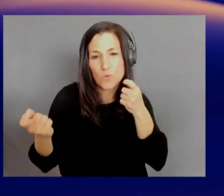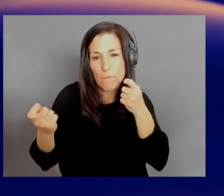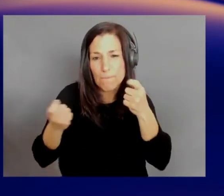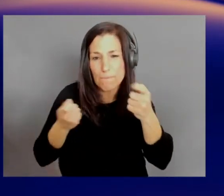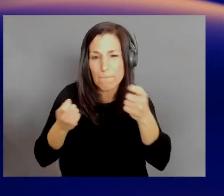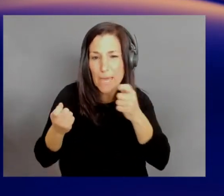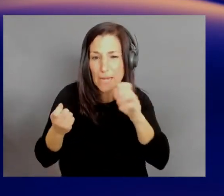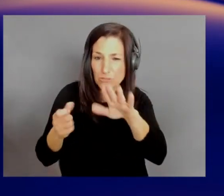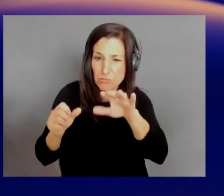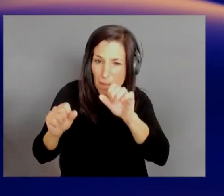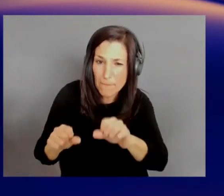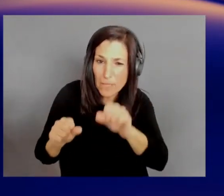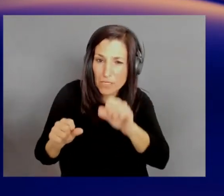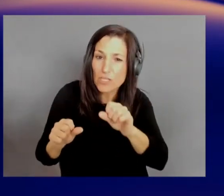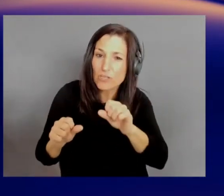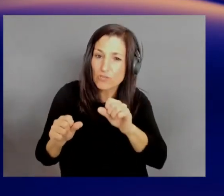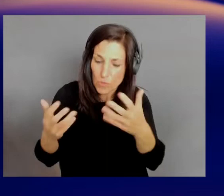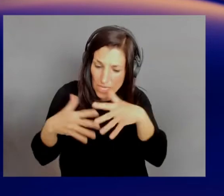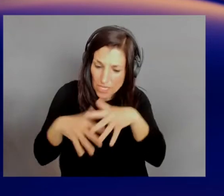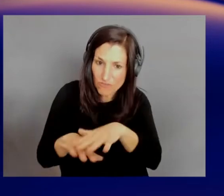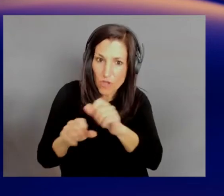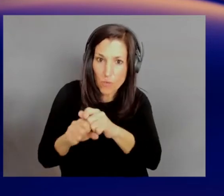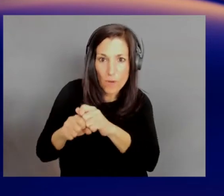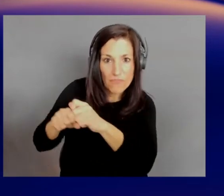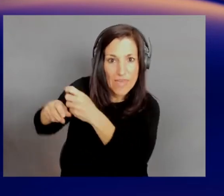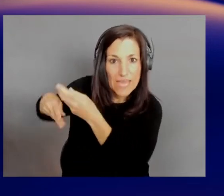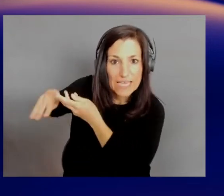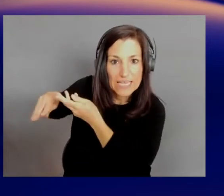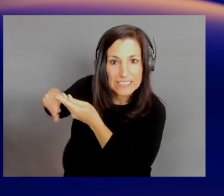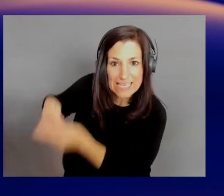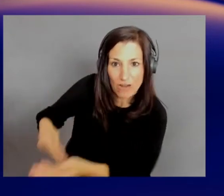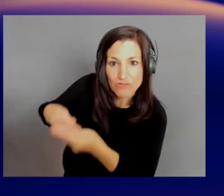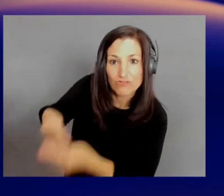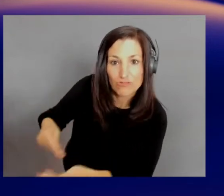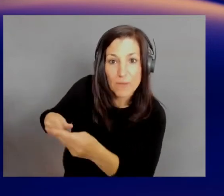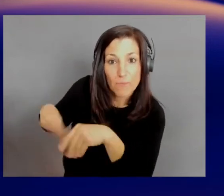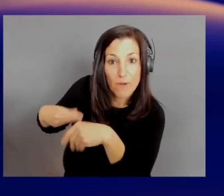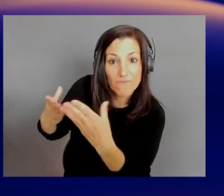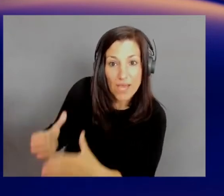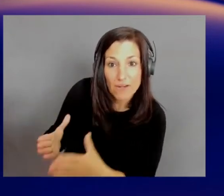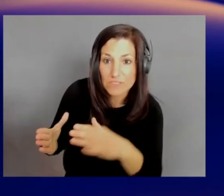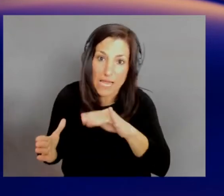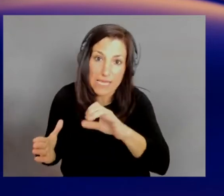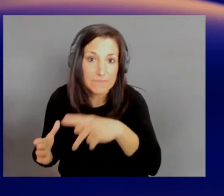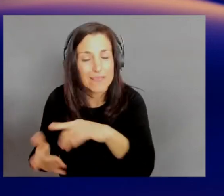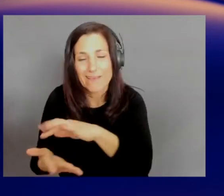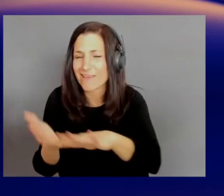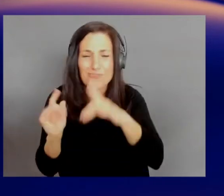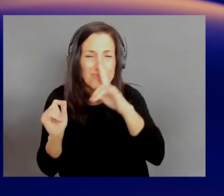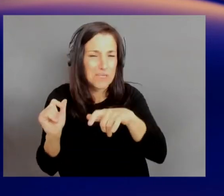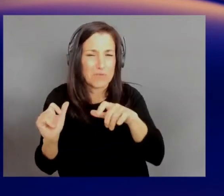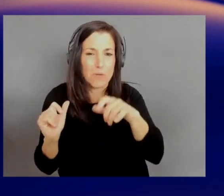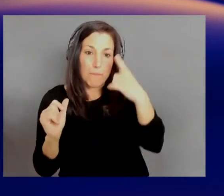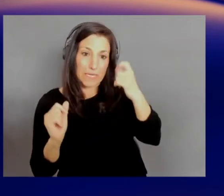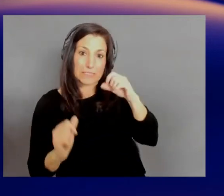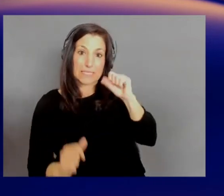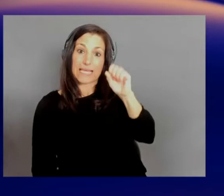with downstream providers and ISPs. All this is actually done for you with SES. And you can just build them into your application stack